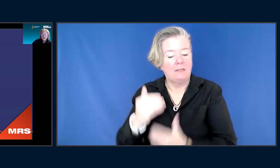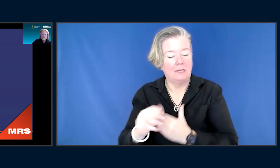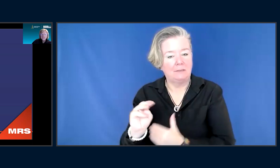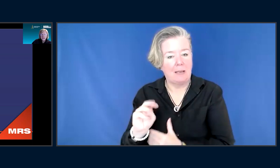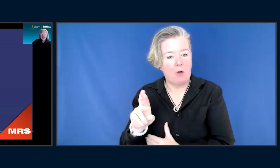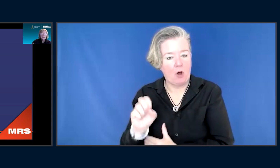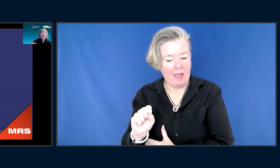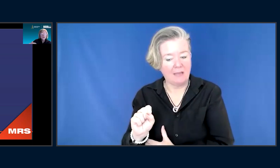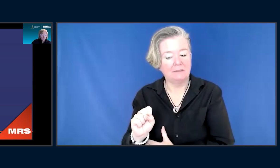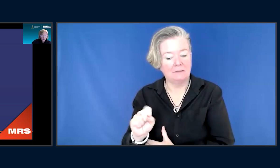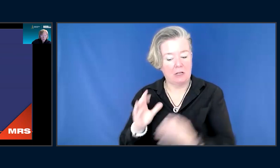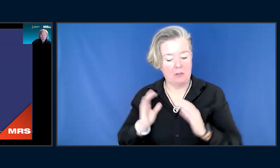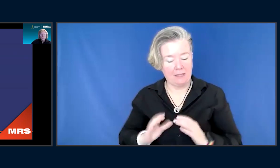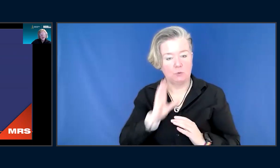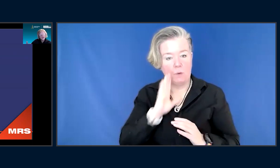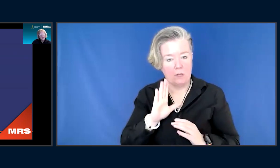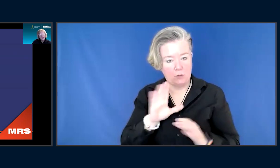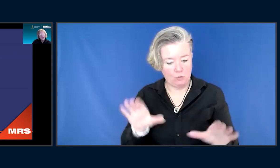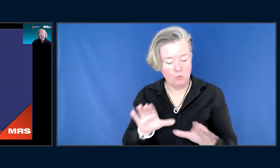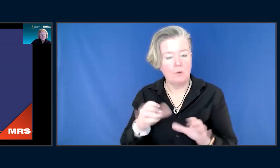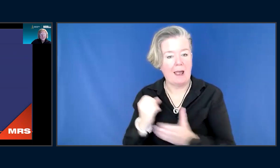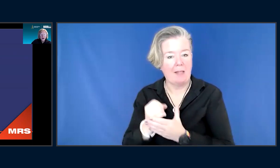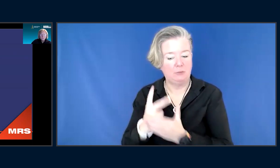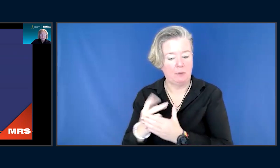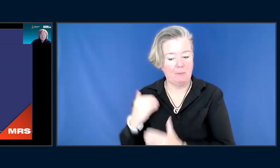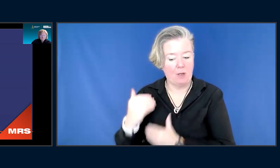that Michigan Rehab Services clients will go through.